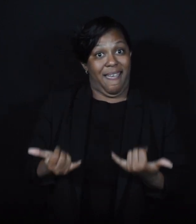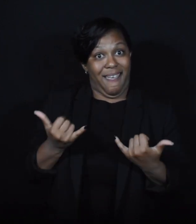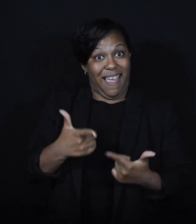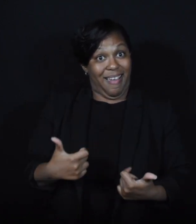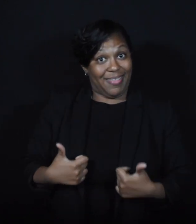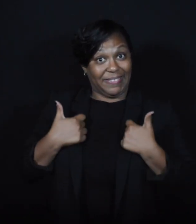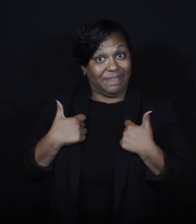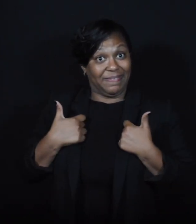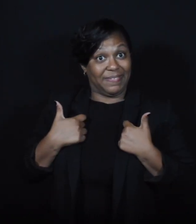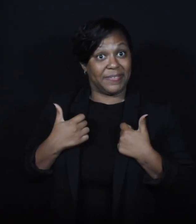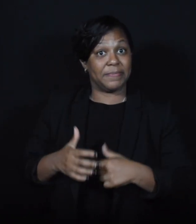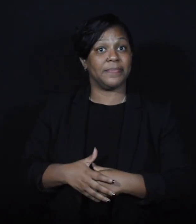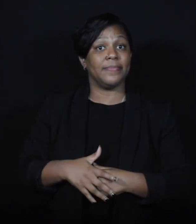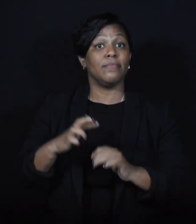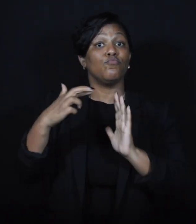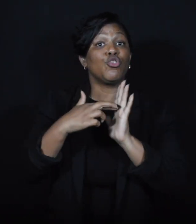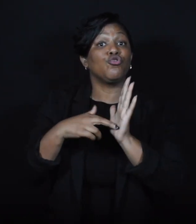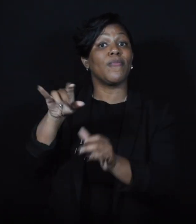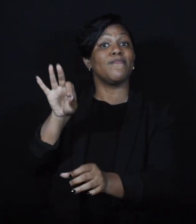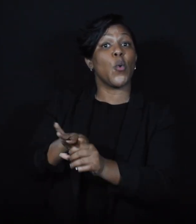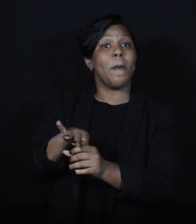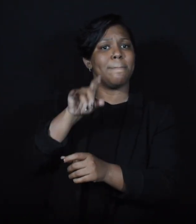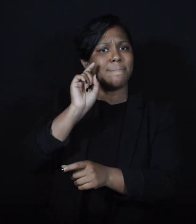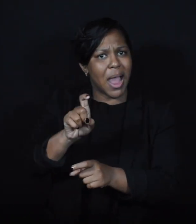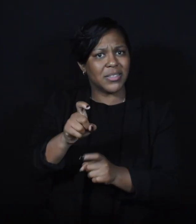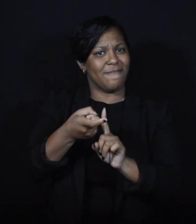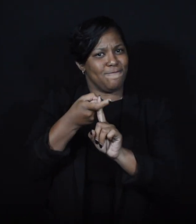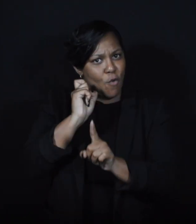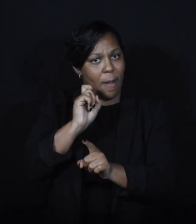The registered voter must be from your precinct.